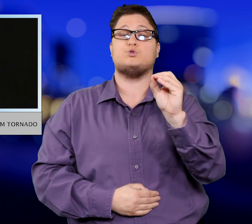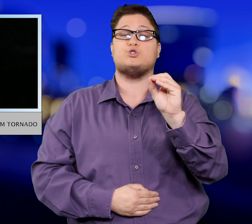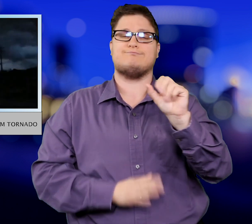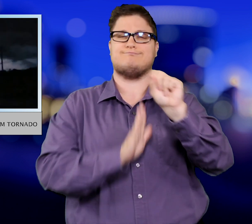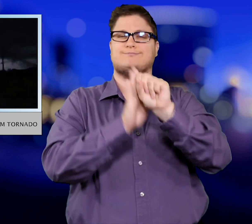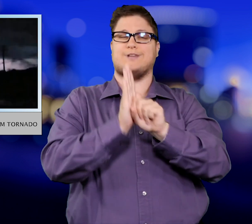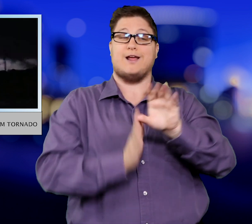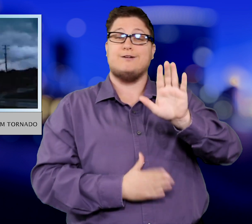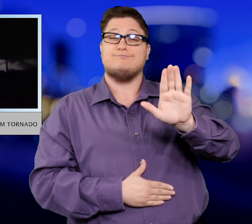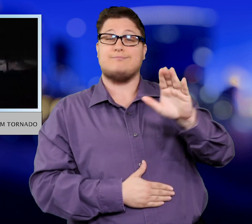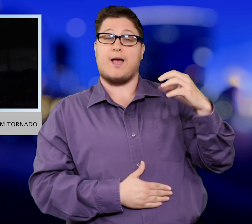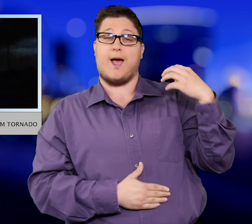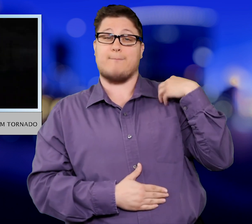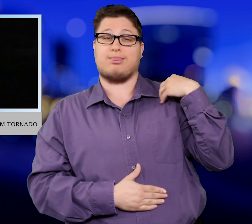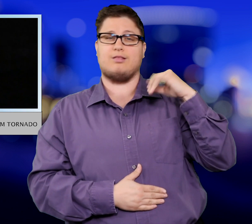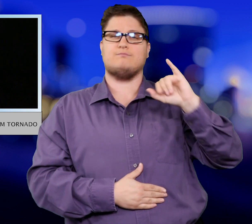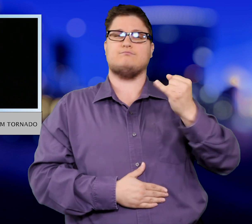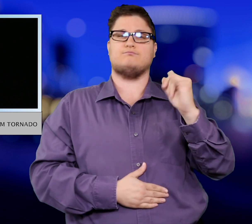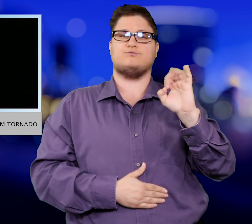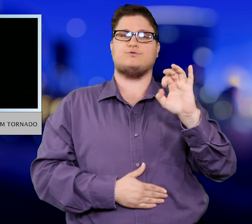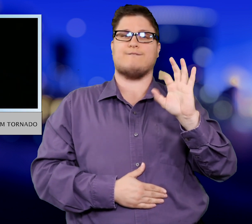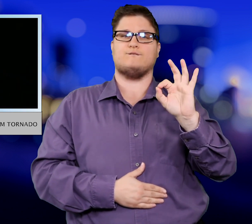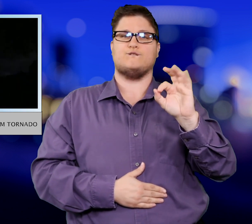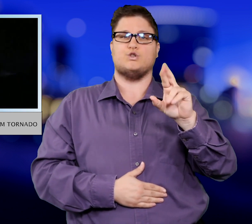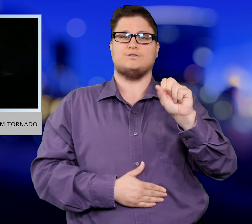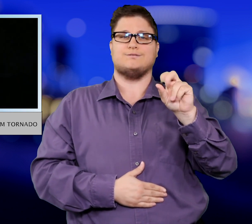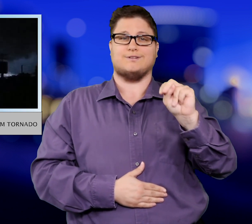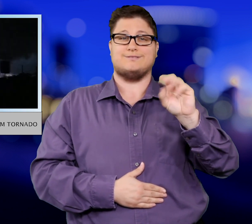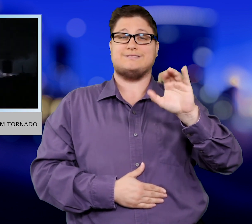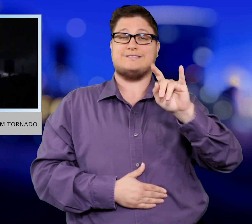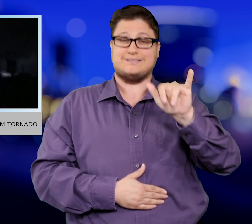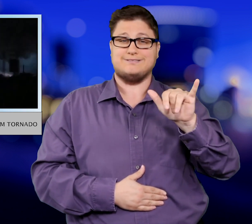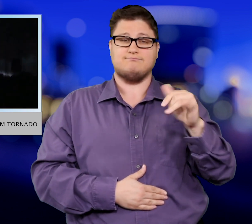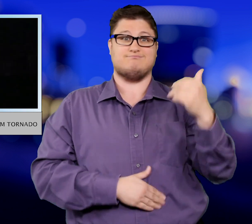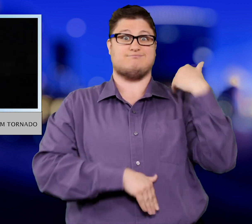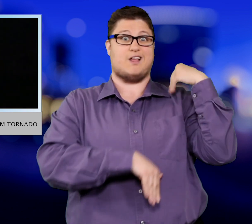A tornado that hit Jefferson City, Missouri